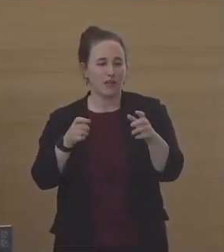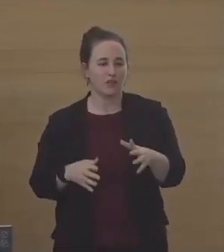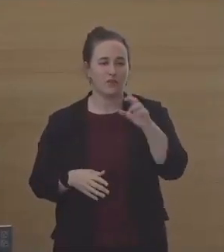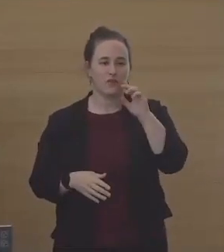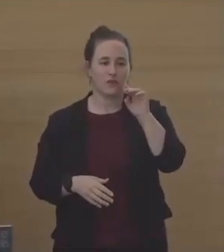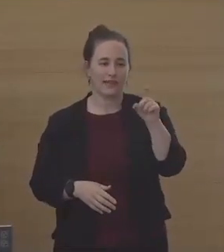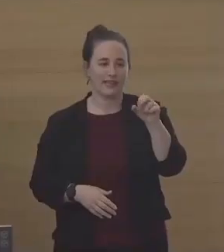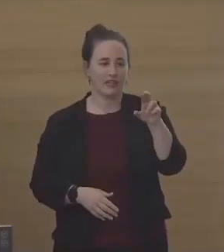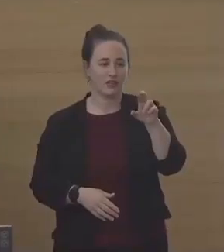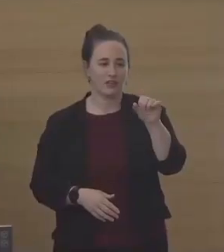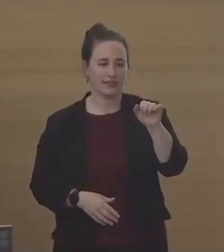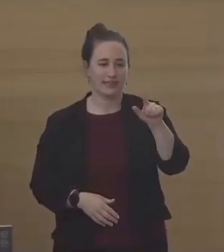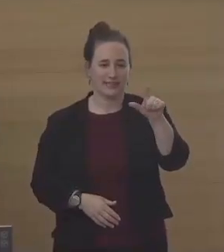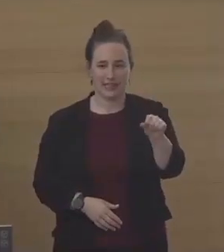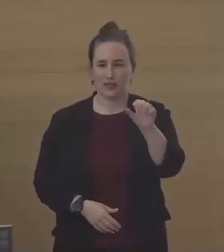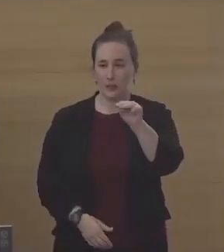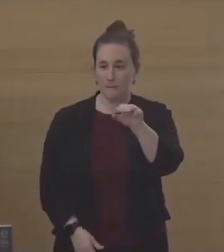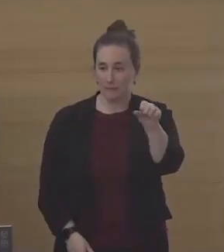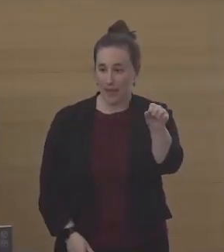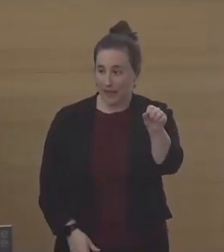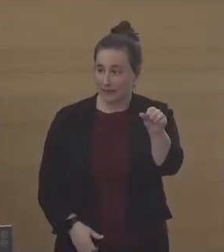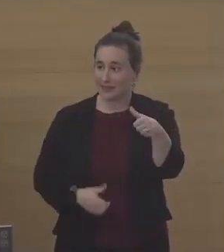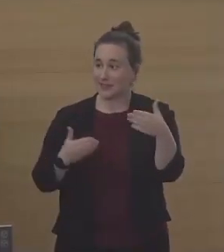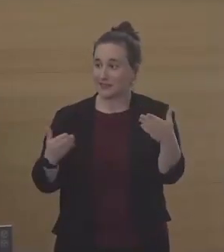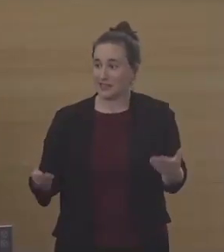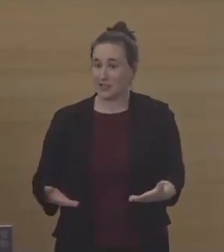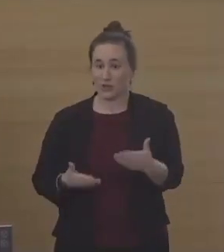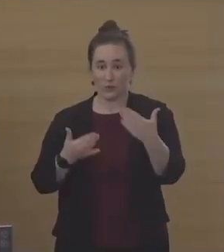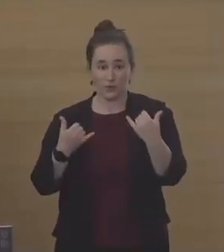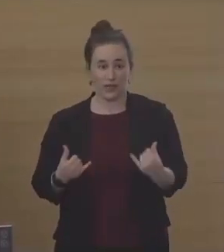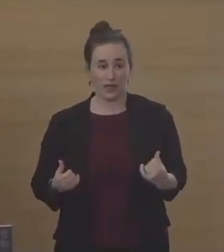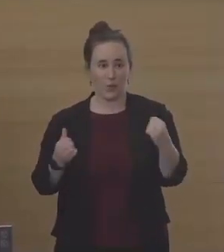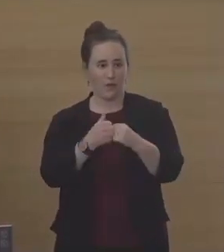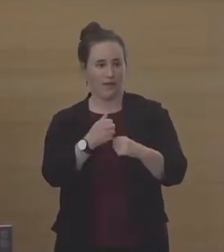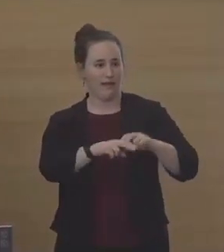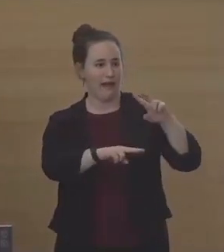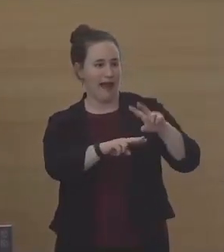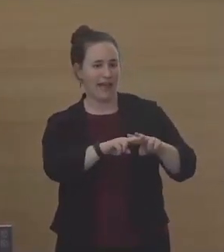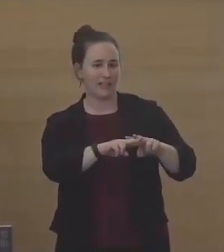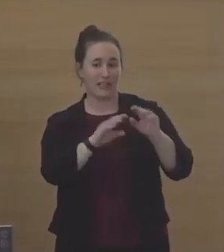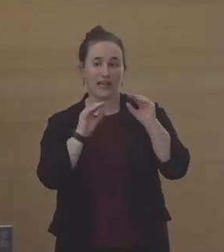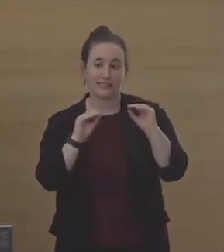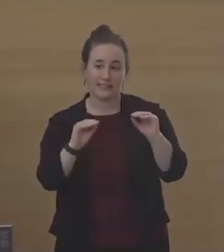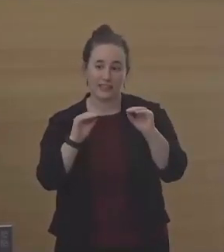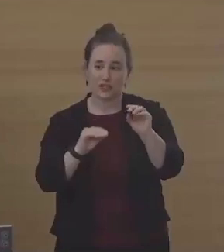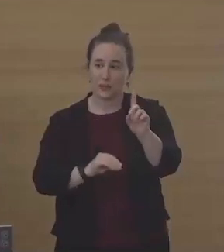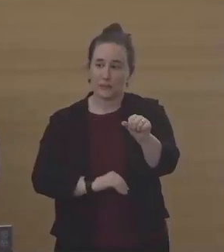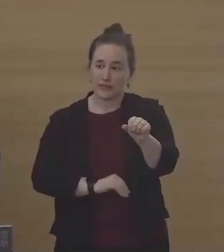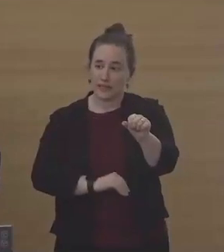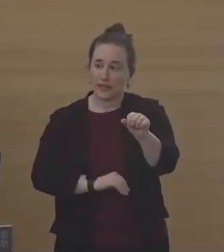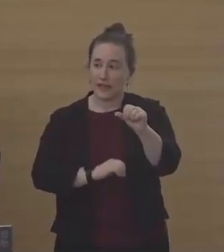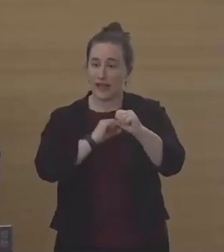and I'm excited to be here today with our #teachdisabilityhistory campaign committee to tell you